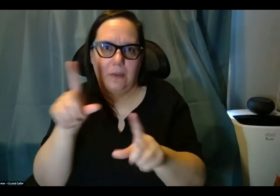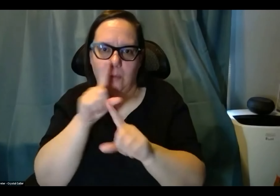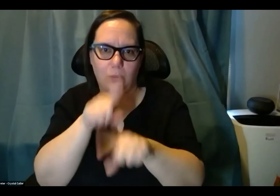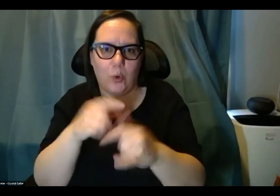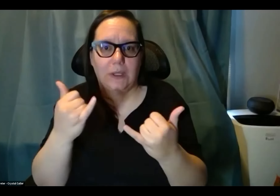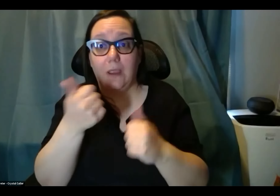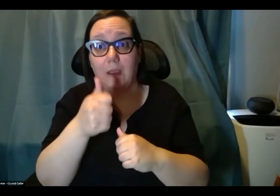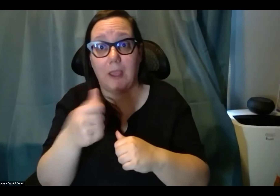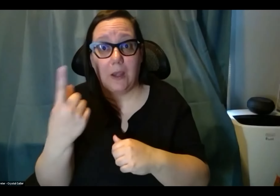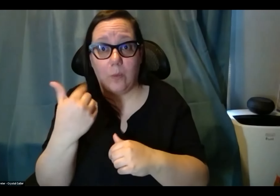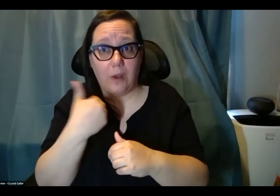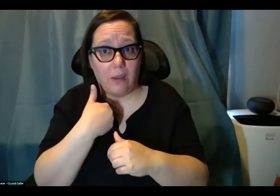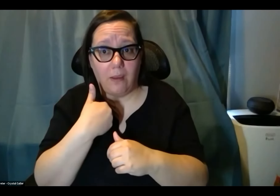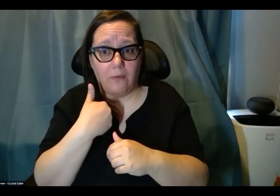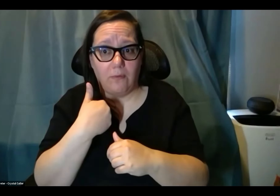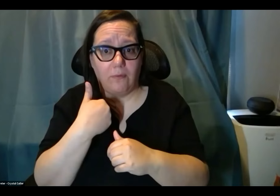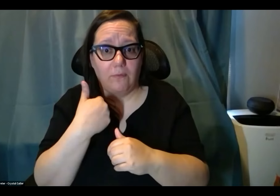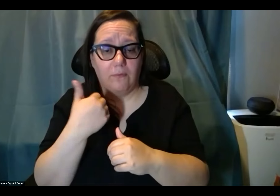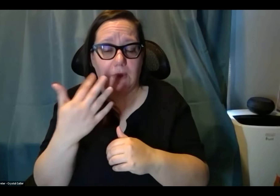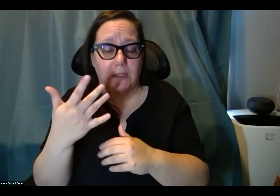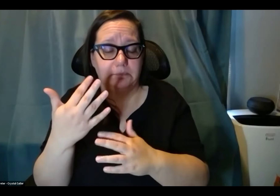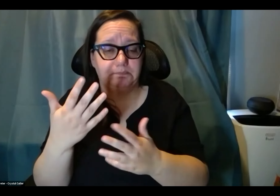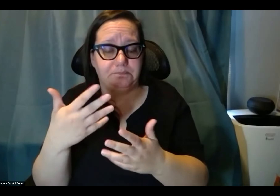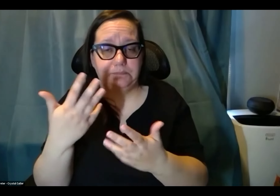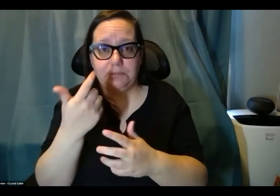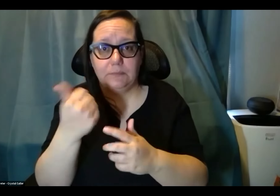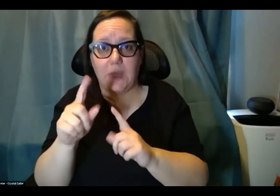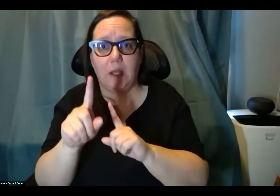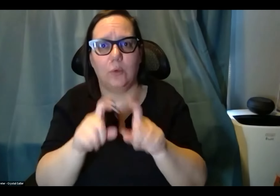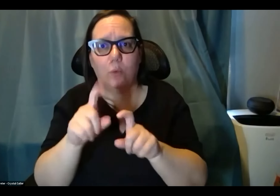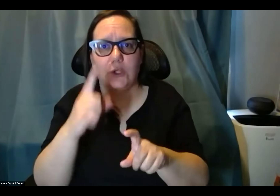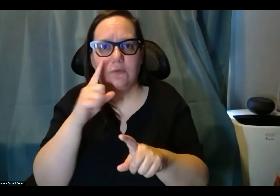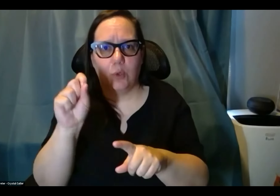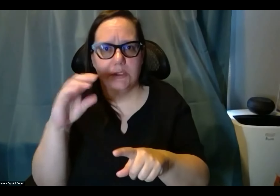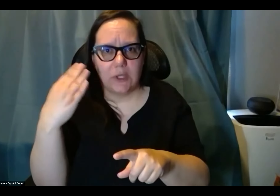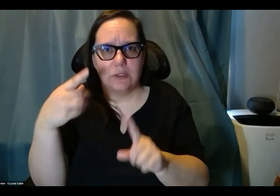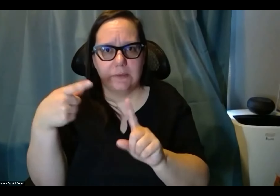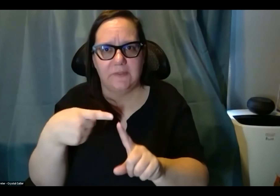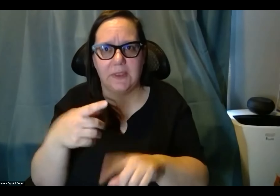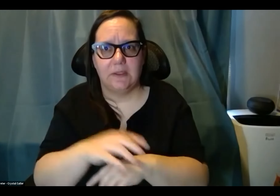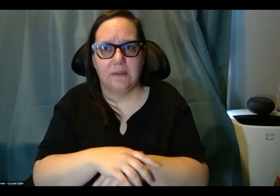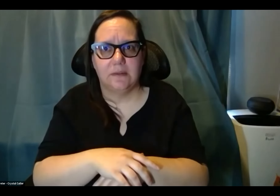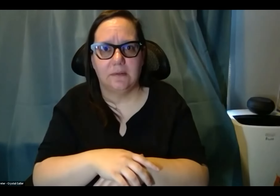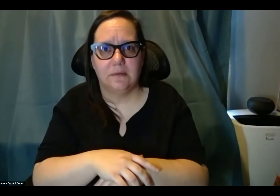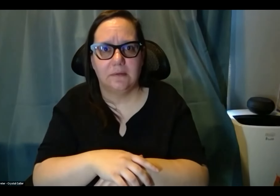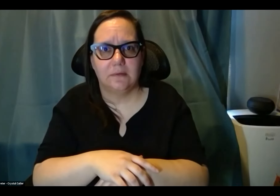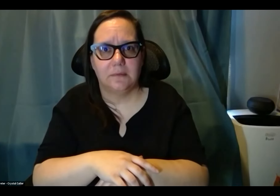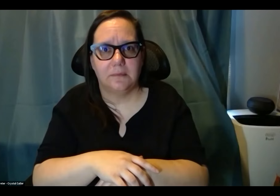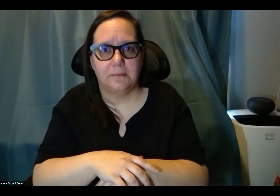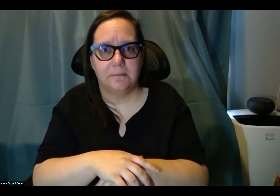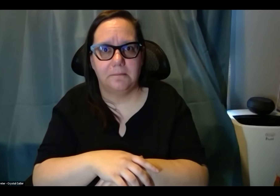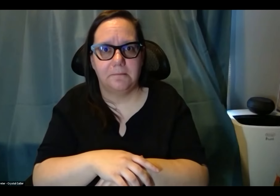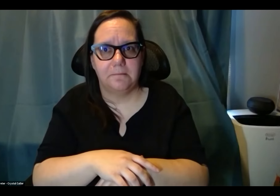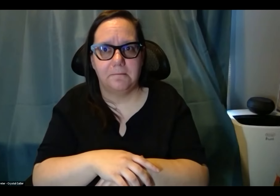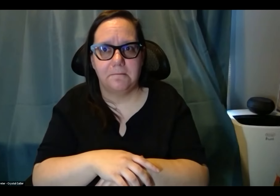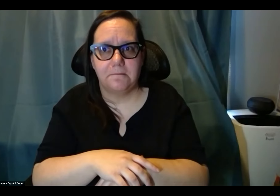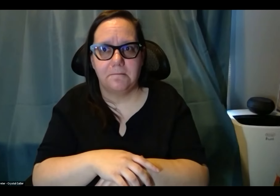have any questions for Sarah Brenna specifically? >> Sarah: There looks like a chat